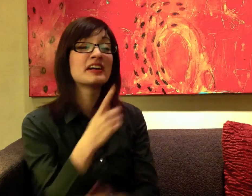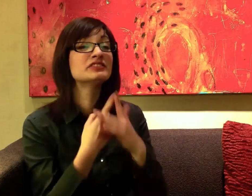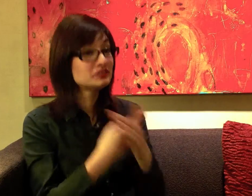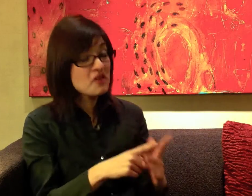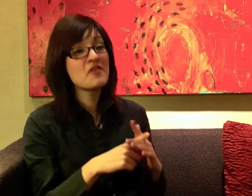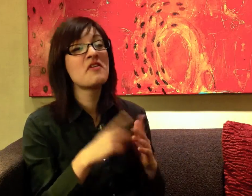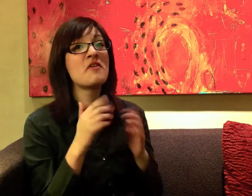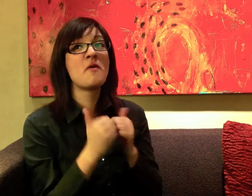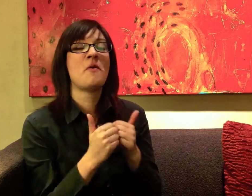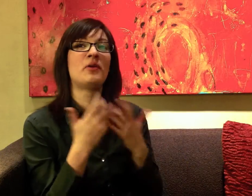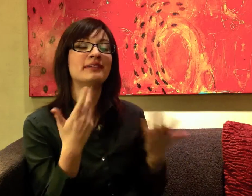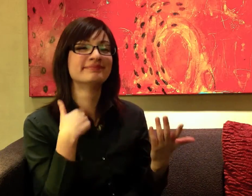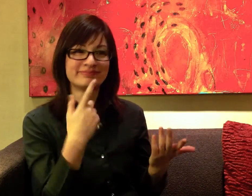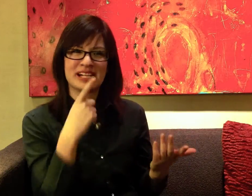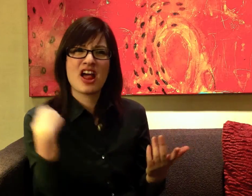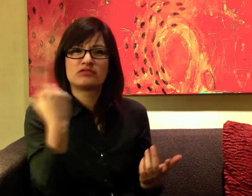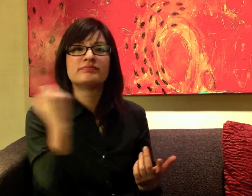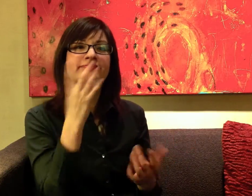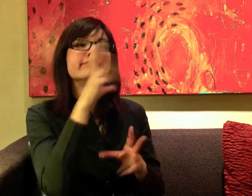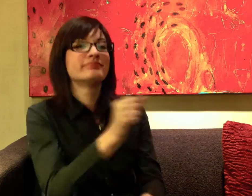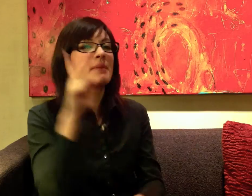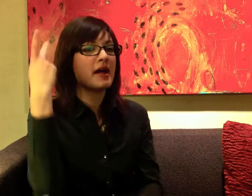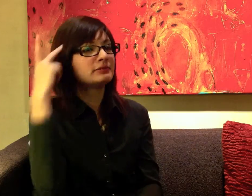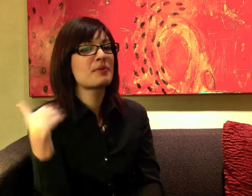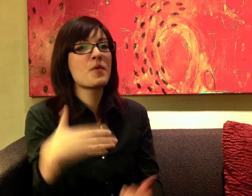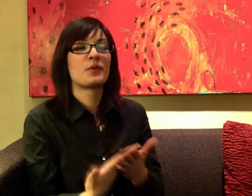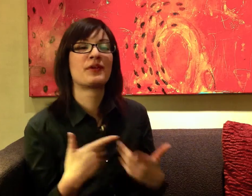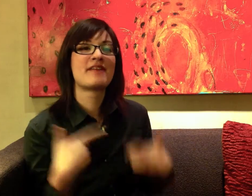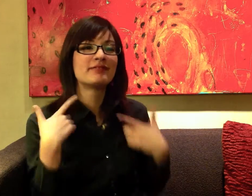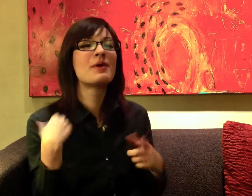How did it get started? Really, I’ve always been fascinated with politics during my whole life.